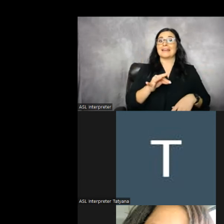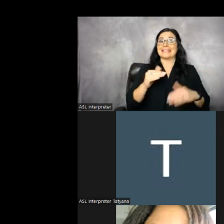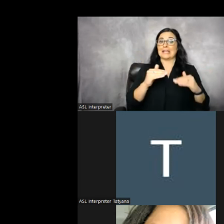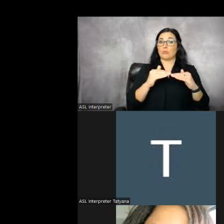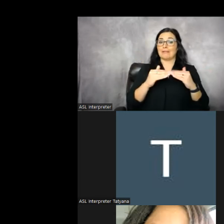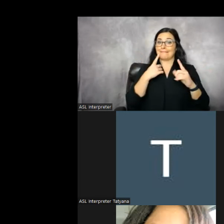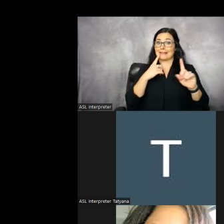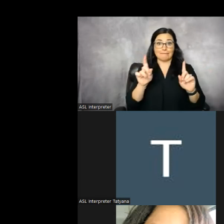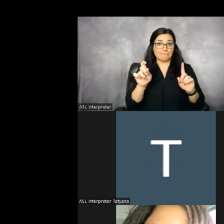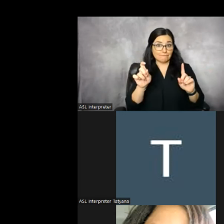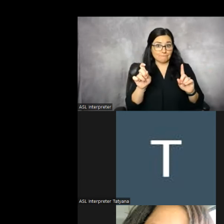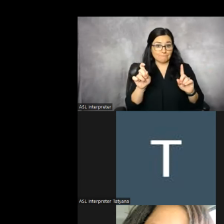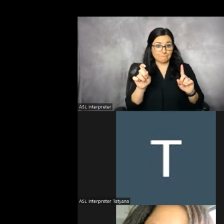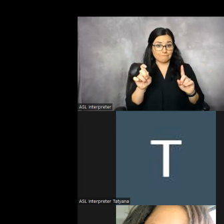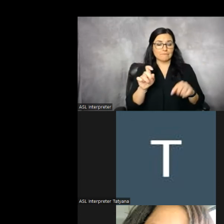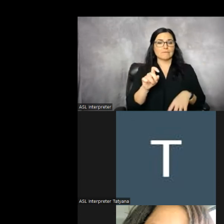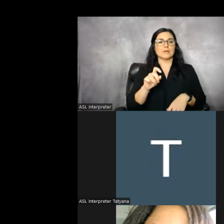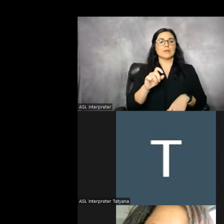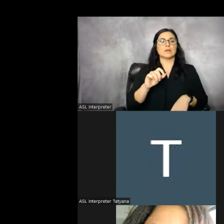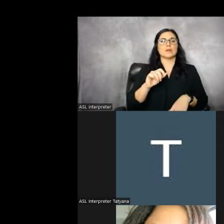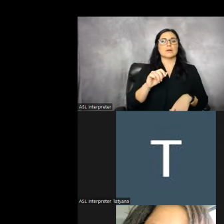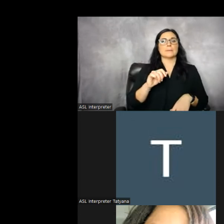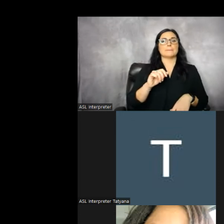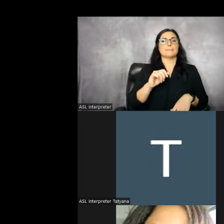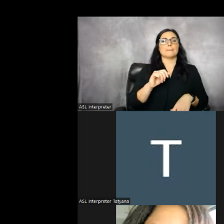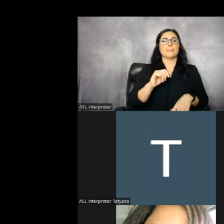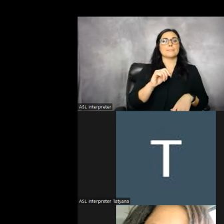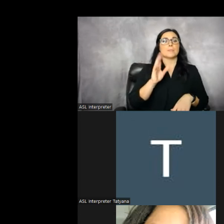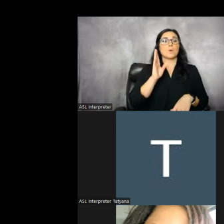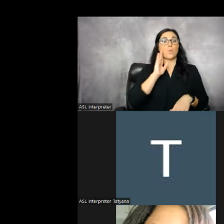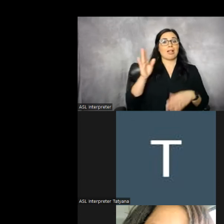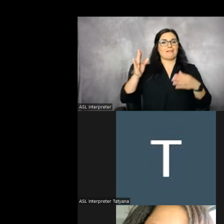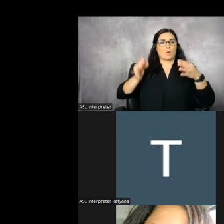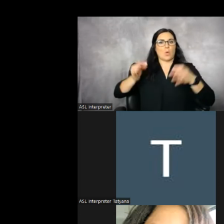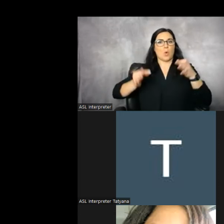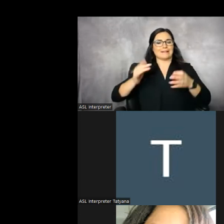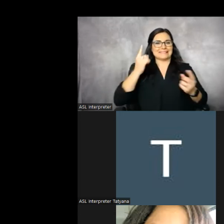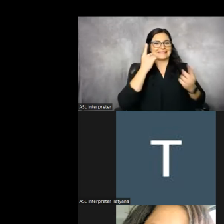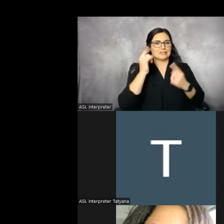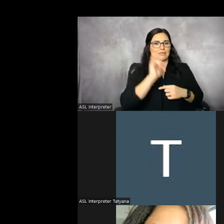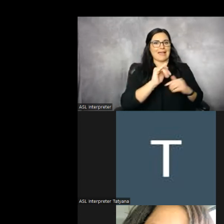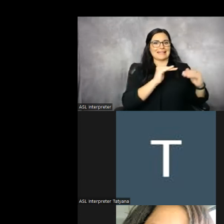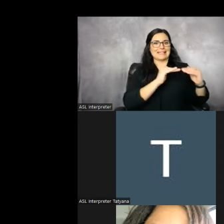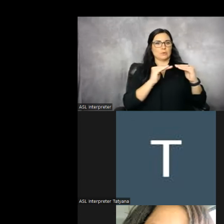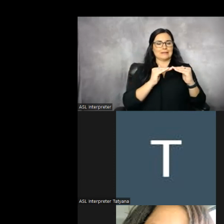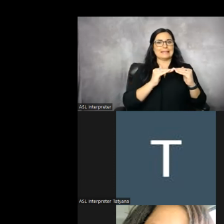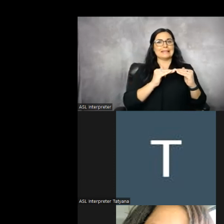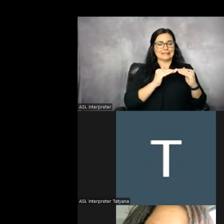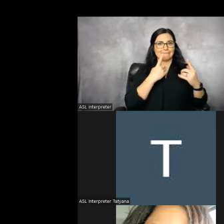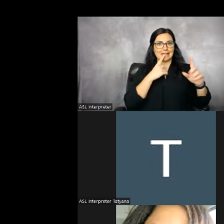Will the courts consider it equally effective? Will OCR consider it equally effective if there was a complaint or an action taken?